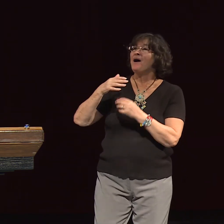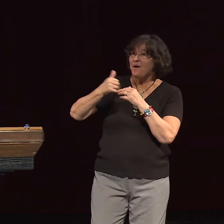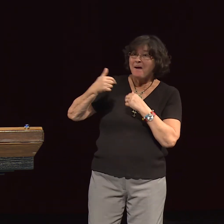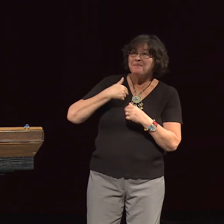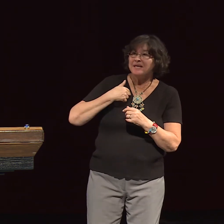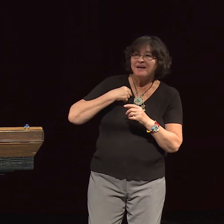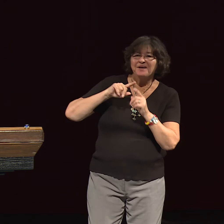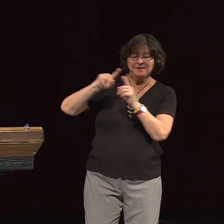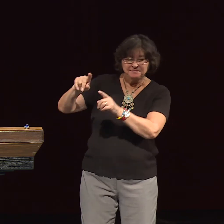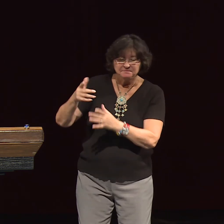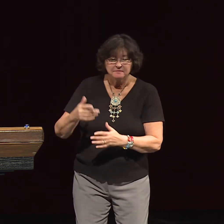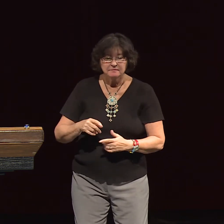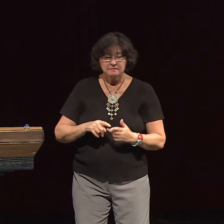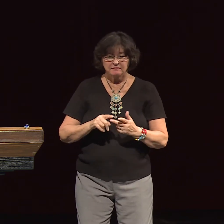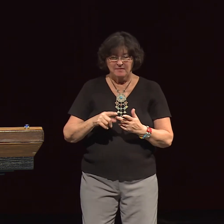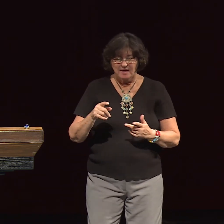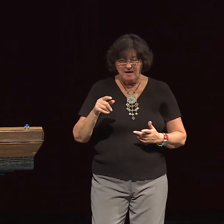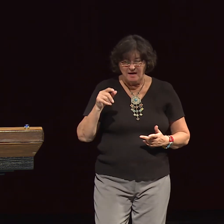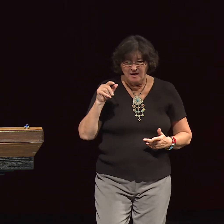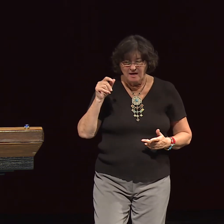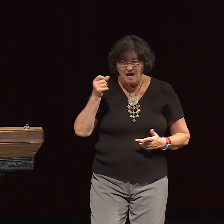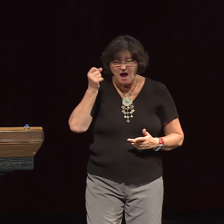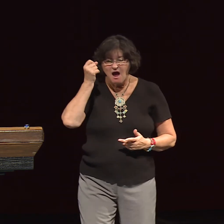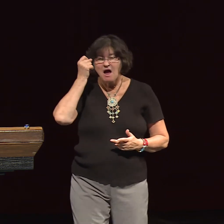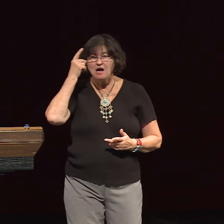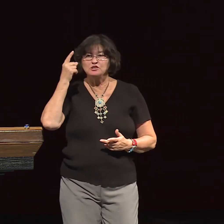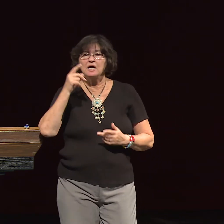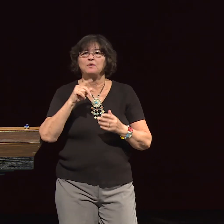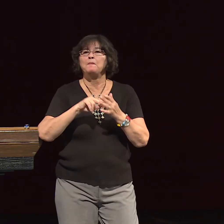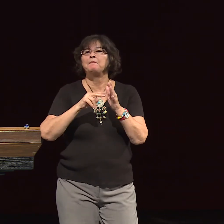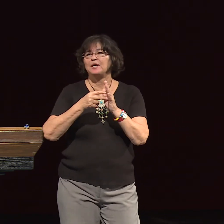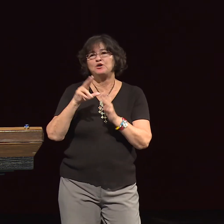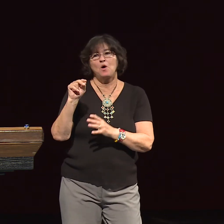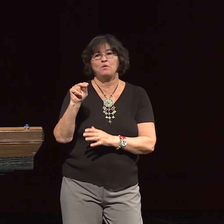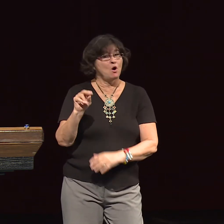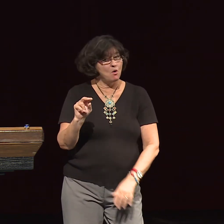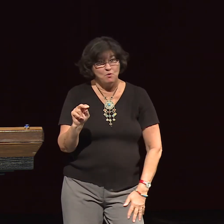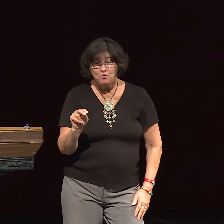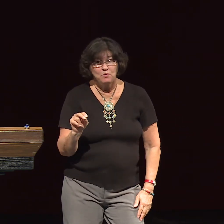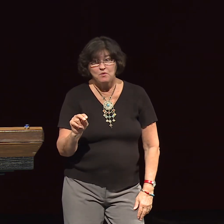so when parents call, they respond.